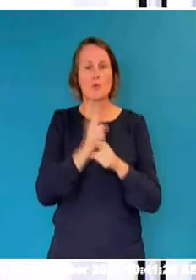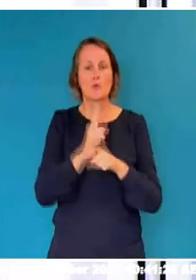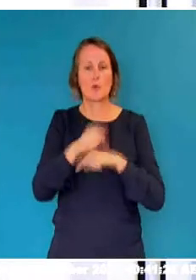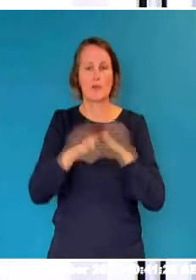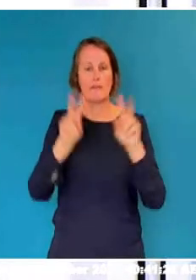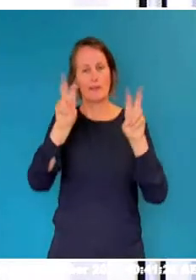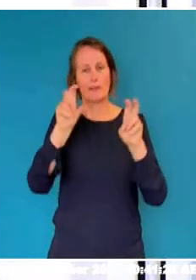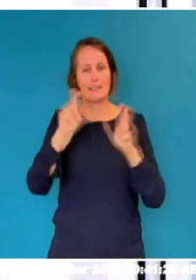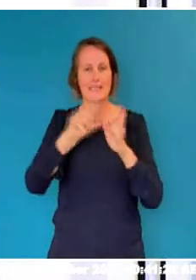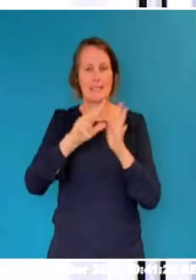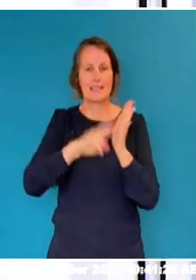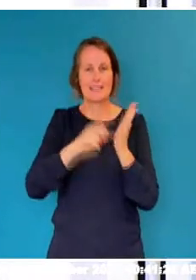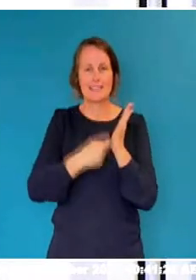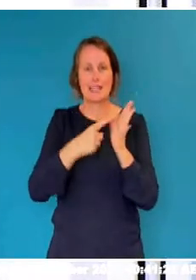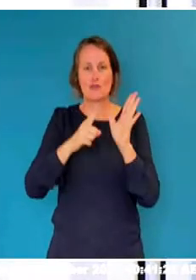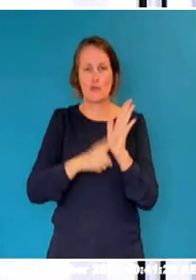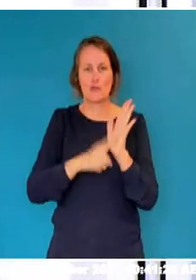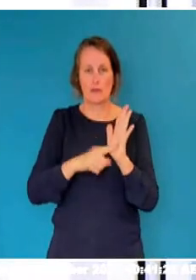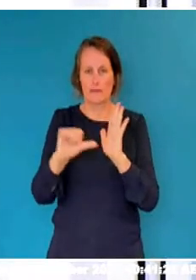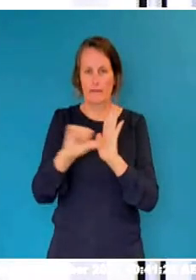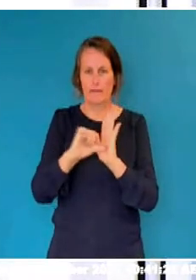Could you tell the Royal Commission what you meant by that?